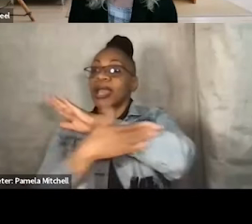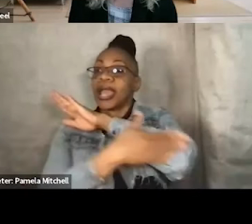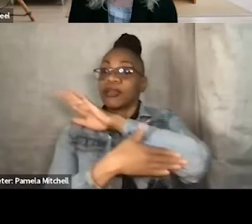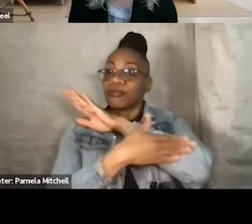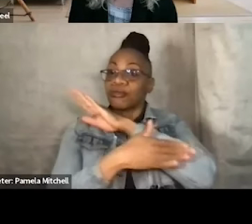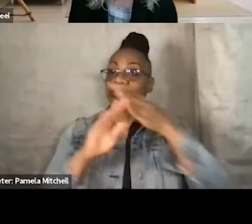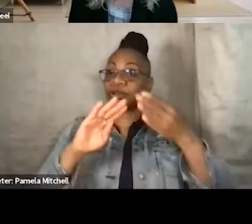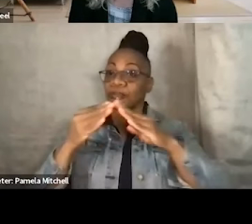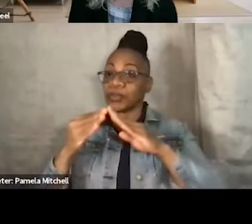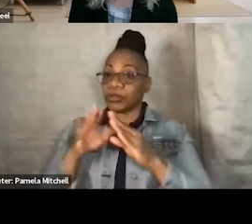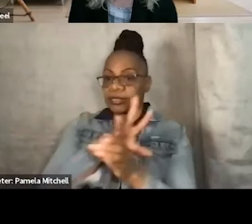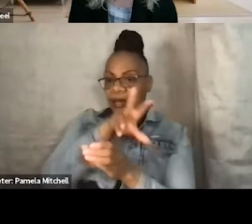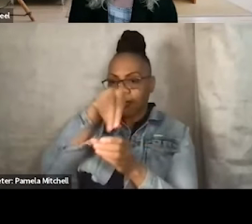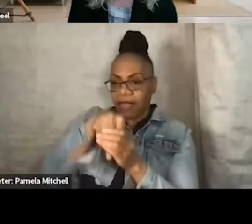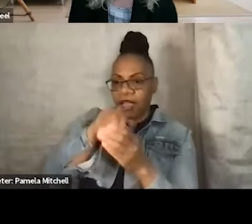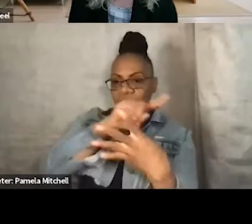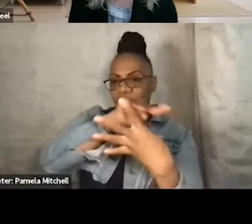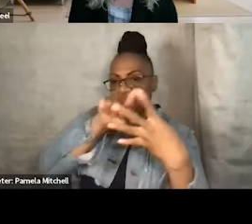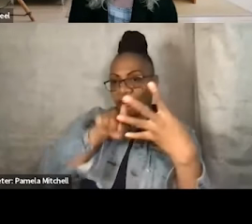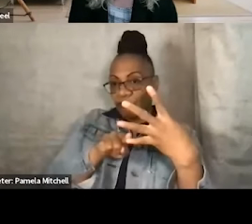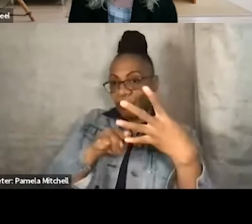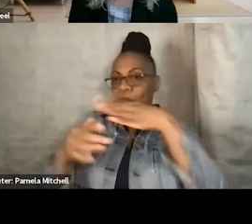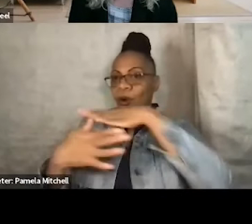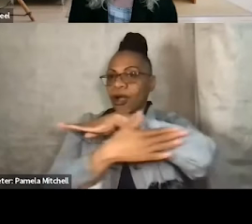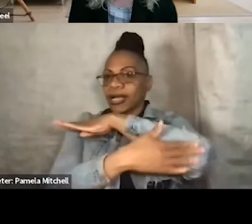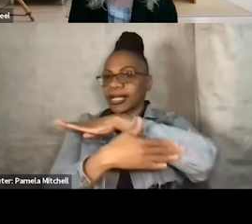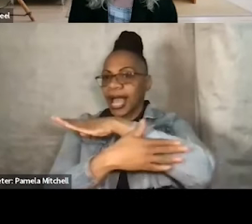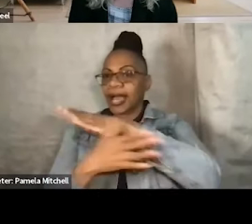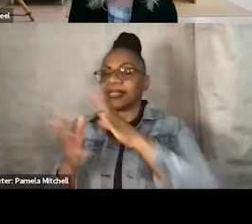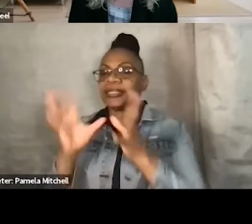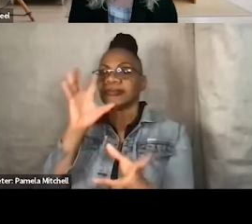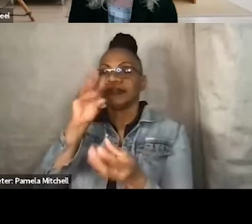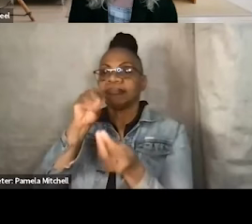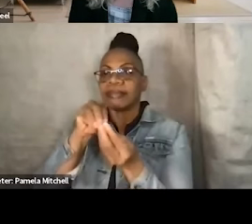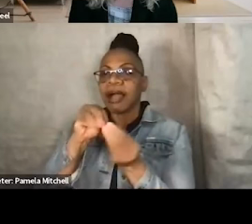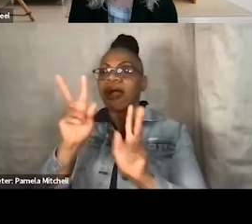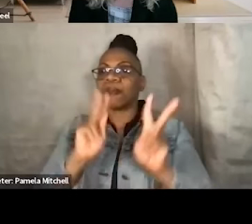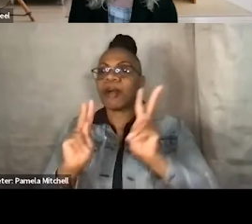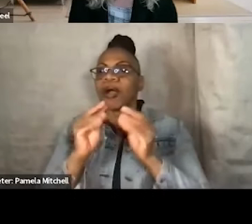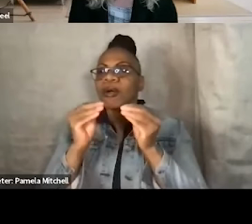Within that four-county region, we have a combined population of just over a million people.